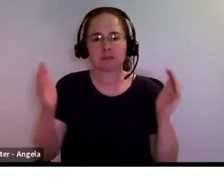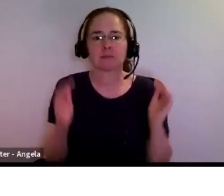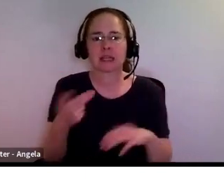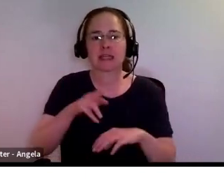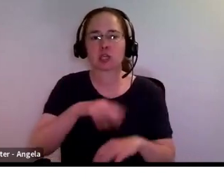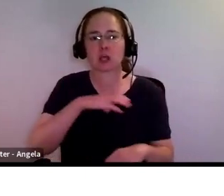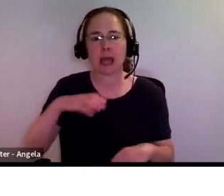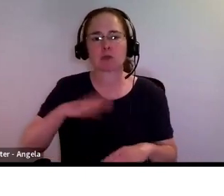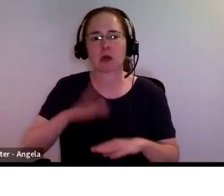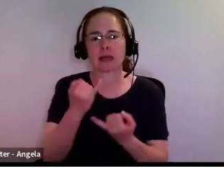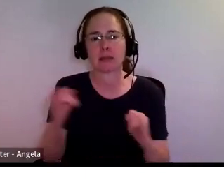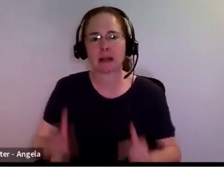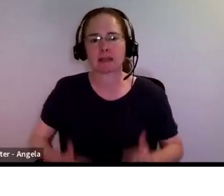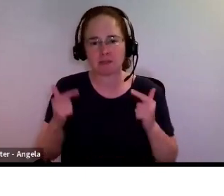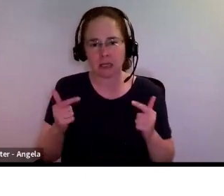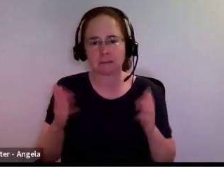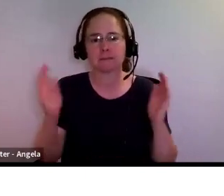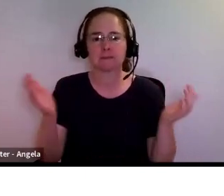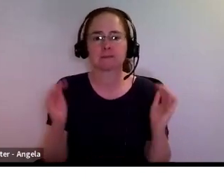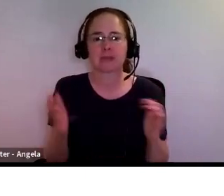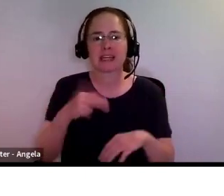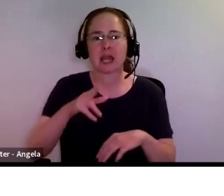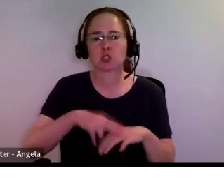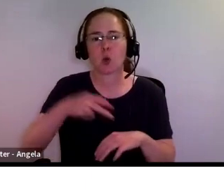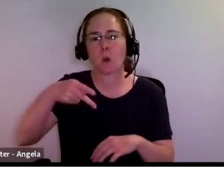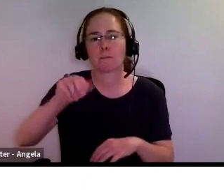National Council on Independent Living, the National Paralysis